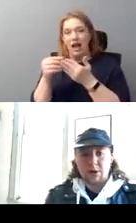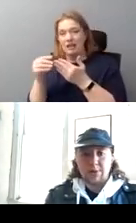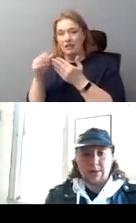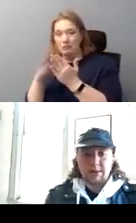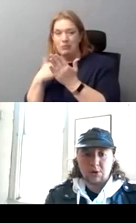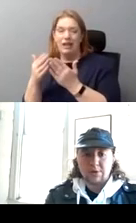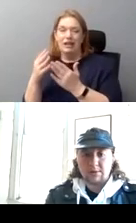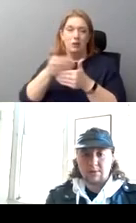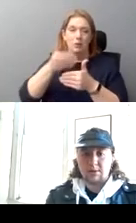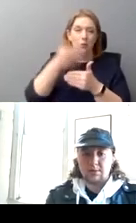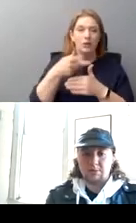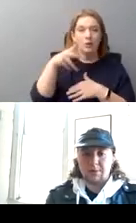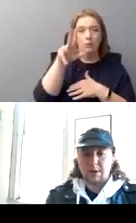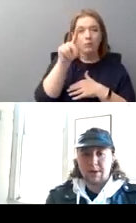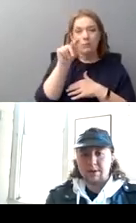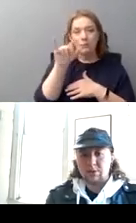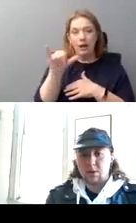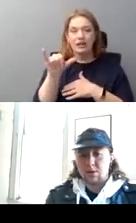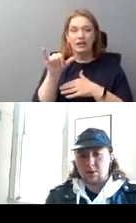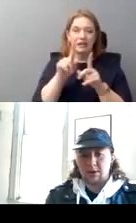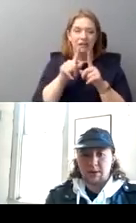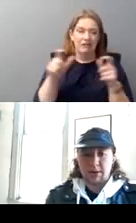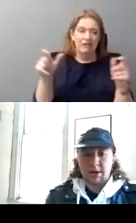elements, and breaking system, and repair and maintenance were all included in the plan.